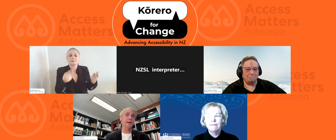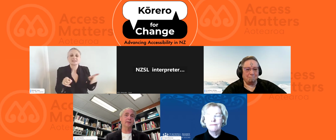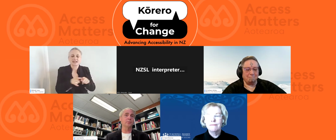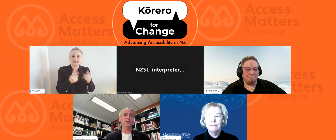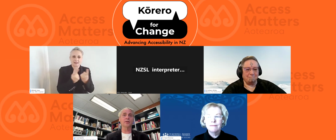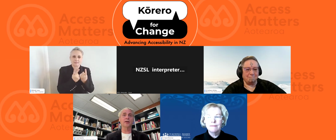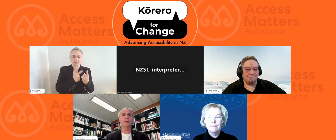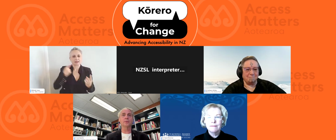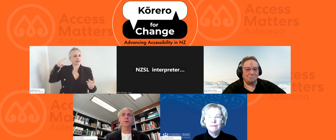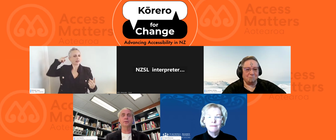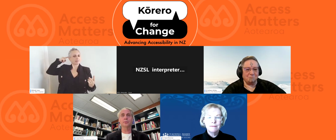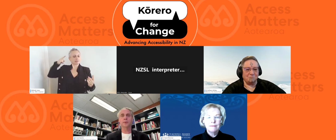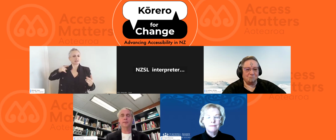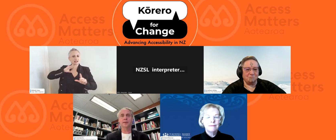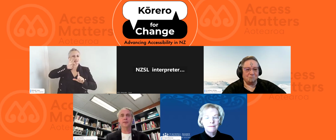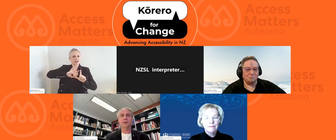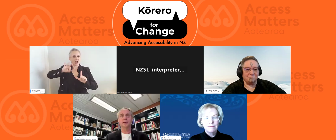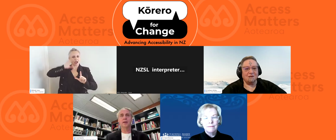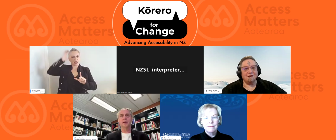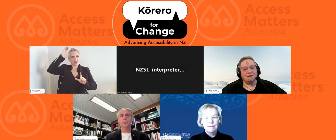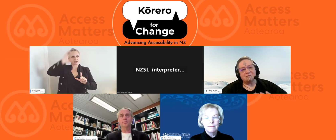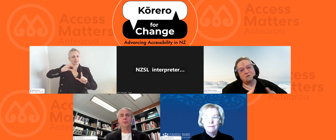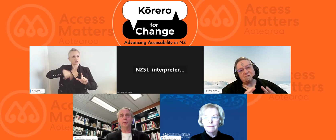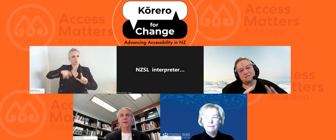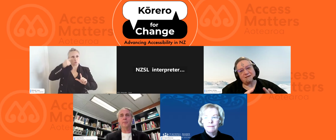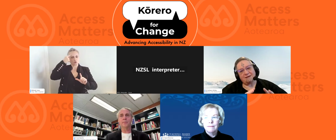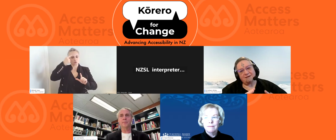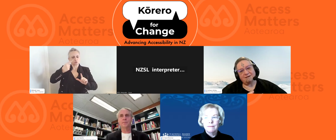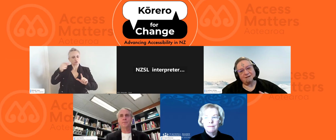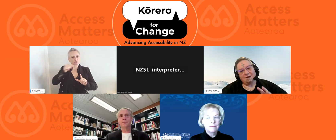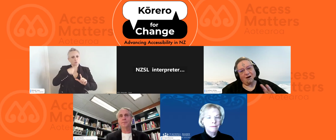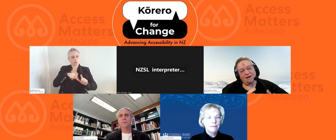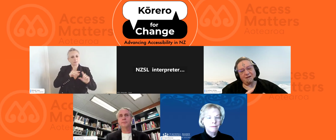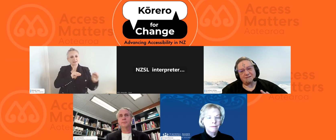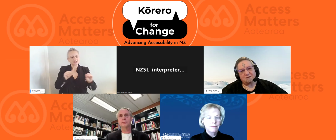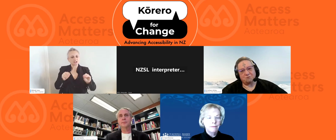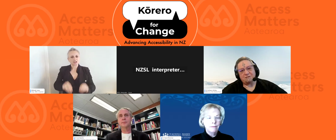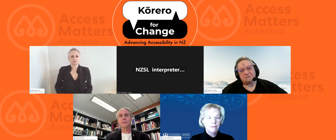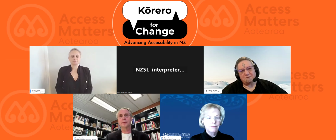planning, urban school, what should we be teaching? I guess the question